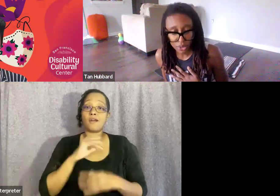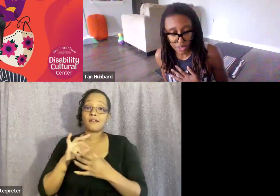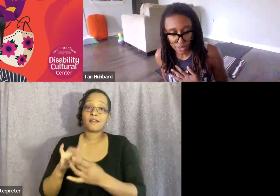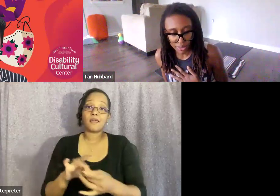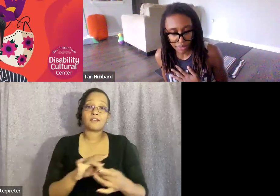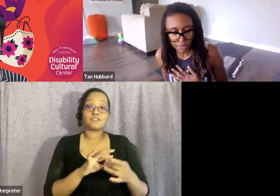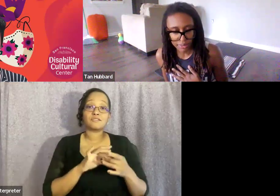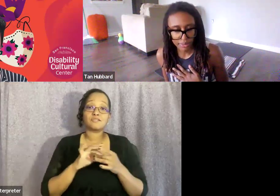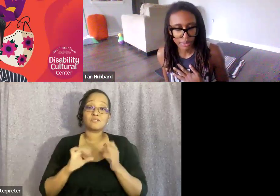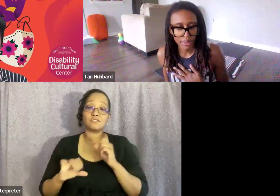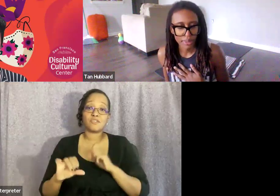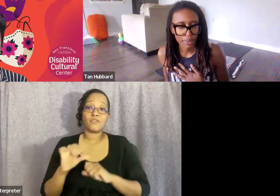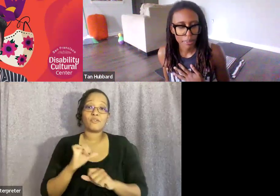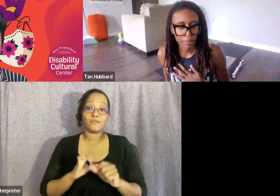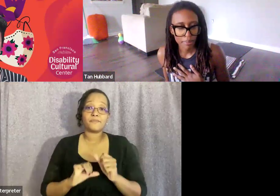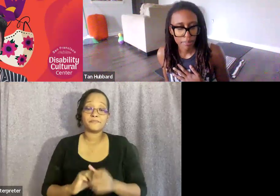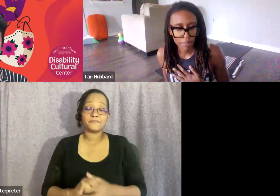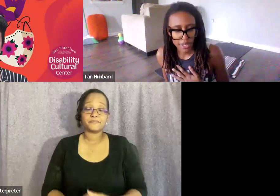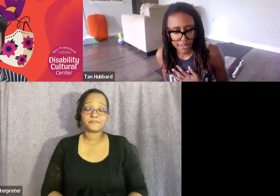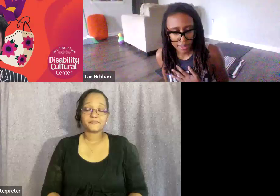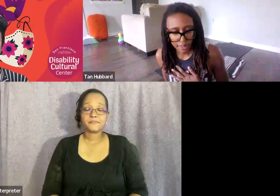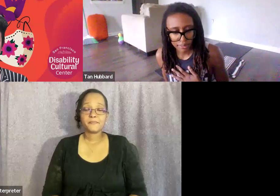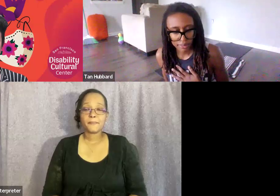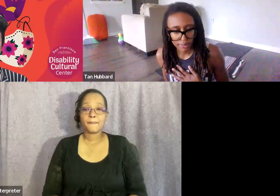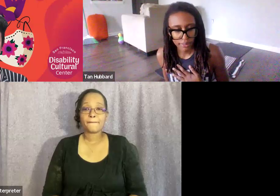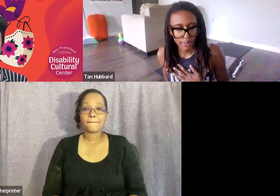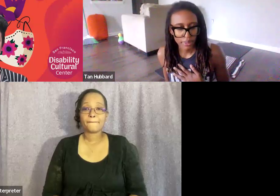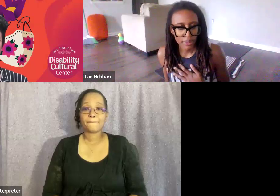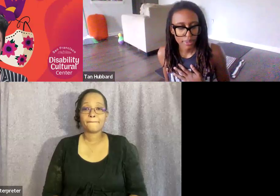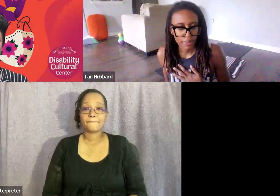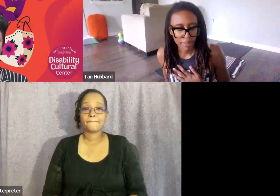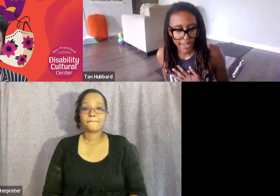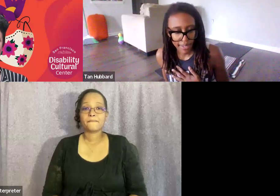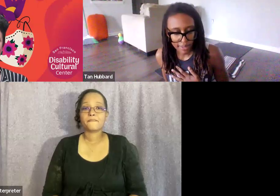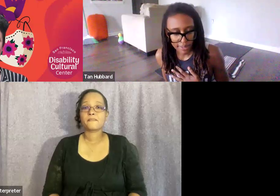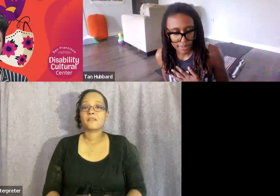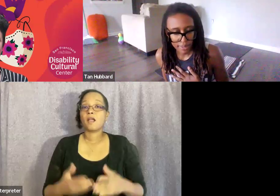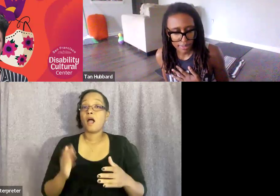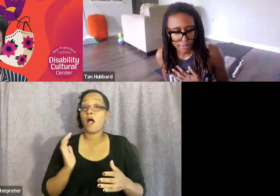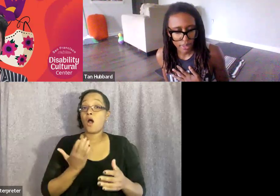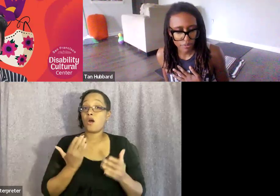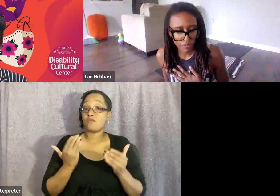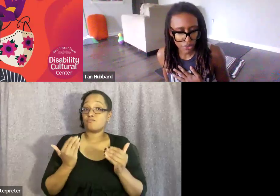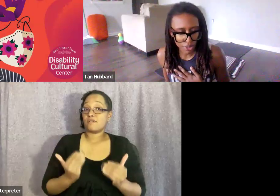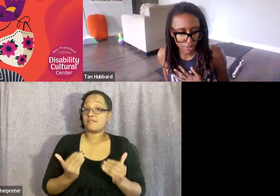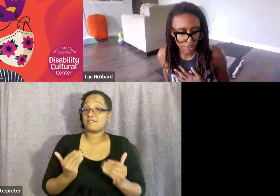to one another, present, past and future.